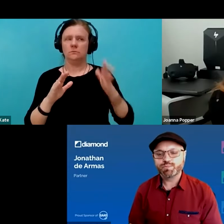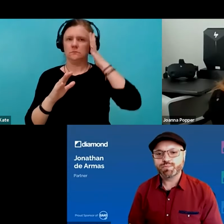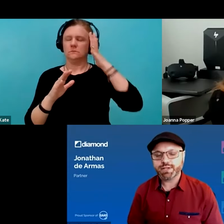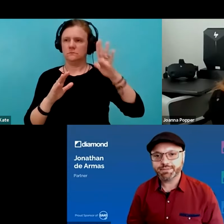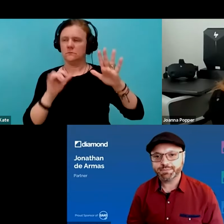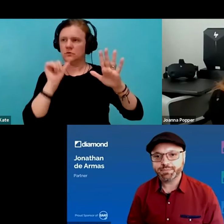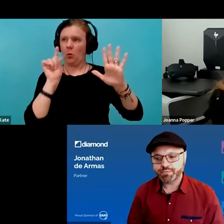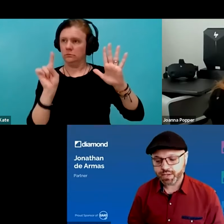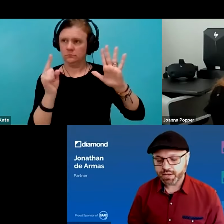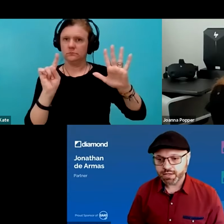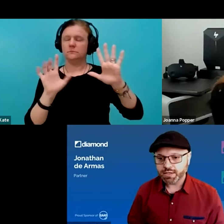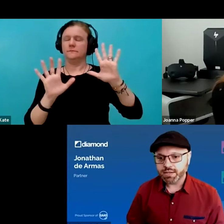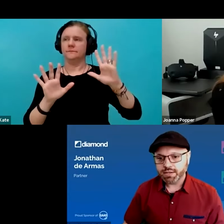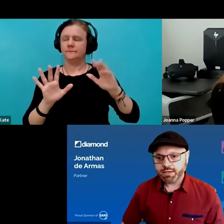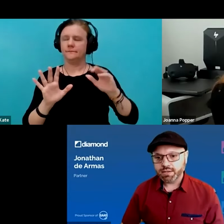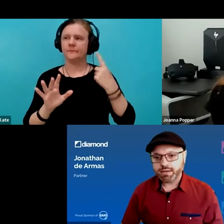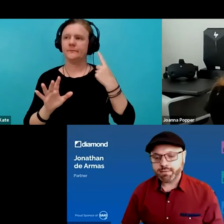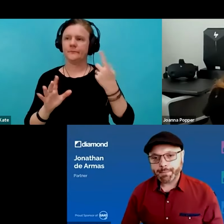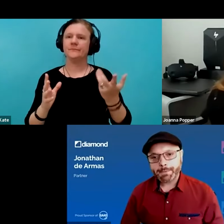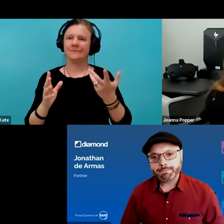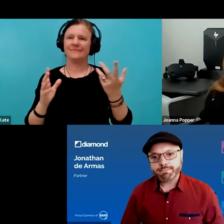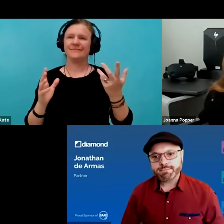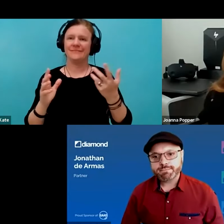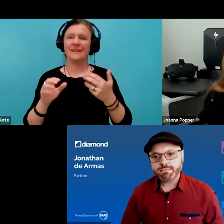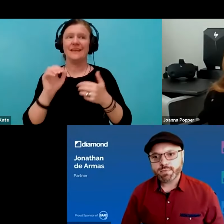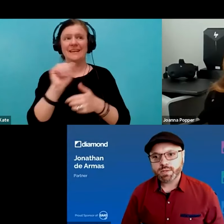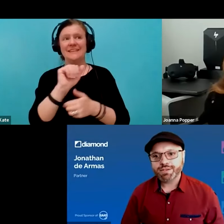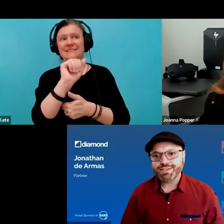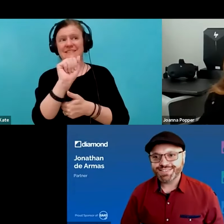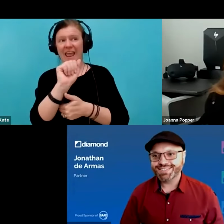Christina Heller: So, Christina Heller: It's an augmented reality. You know what I mean. And that